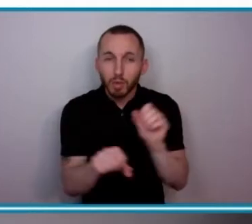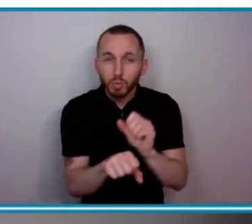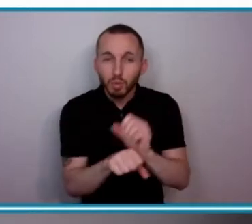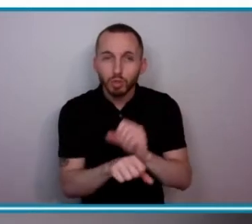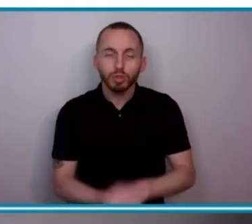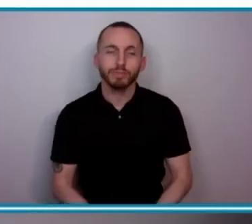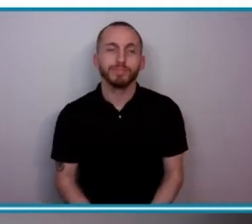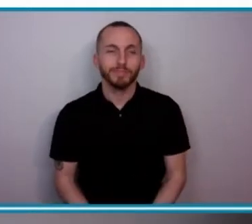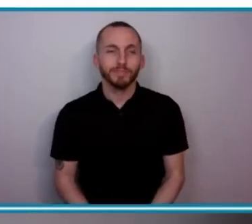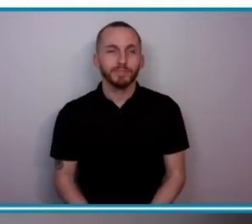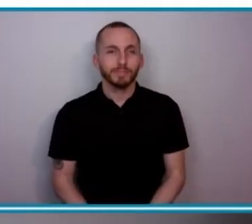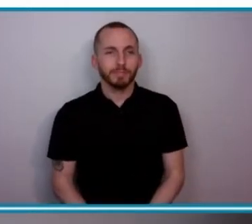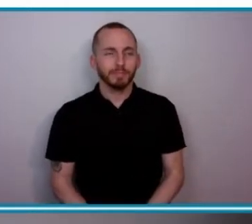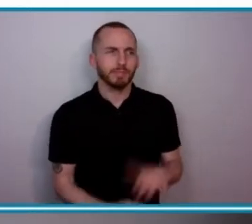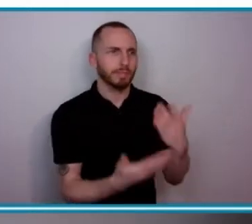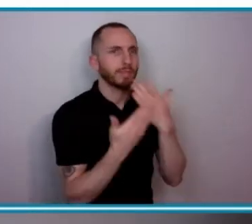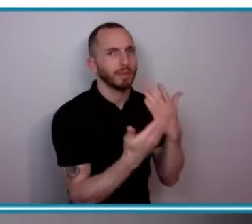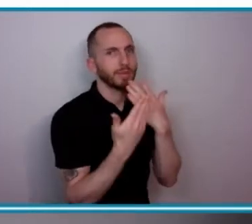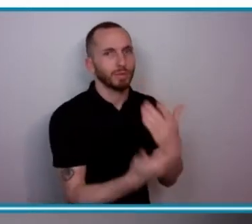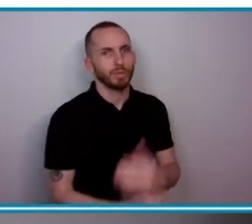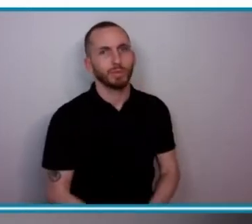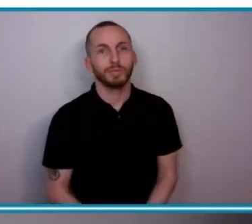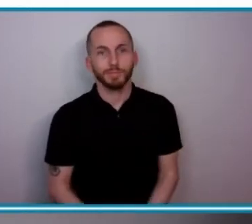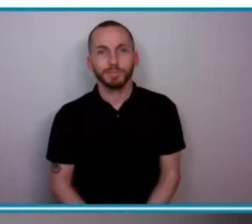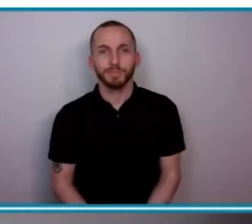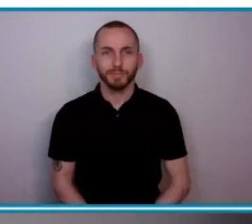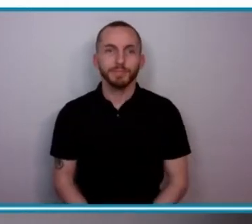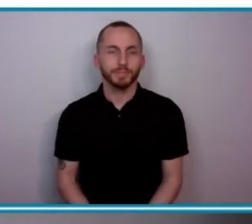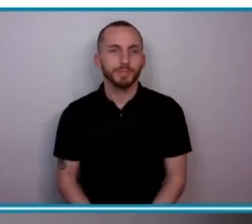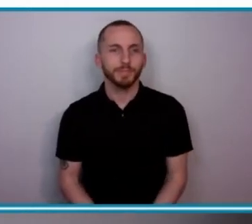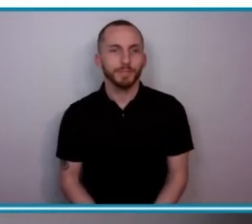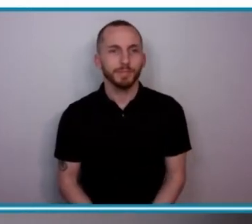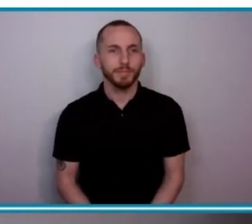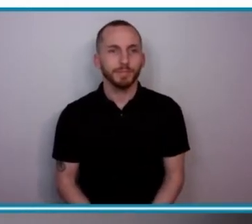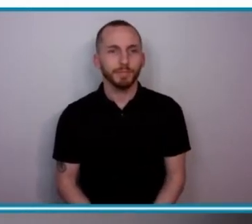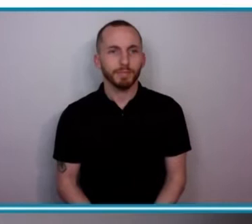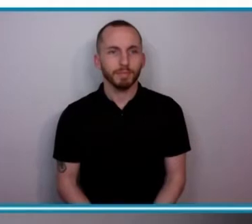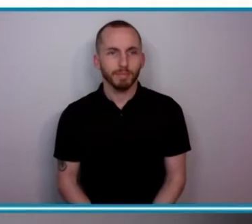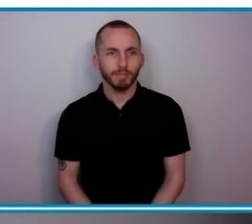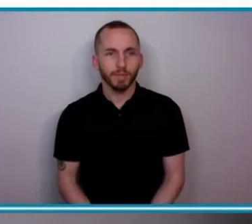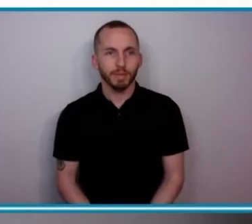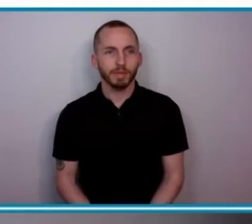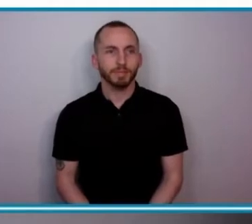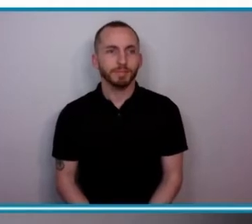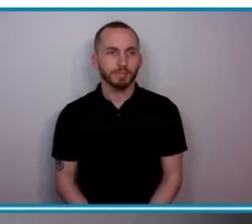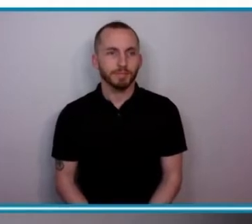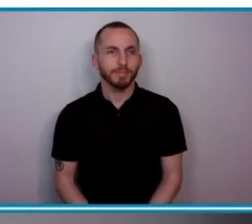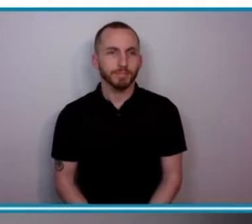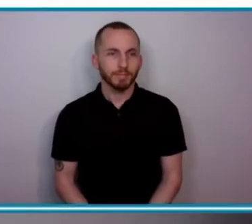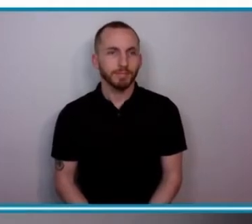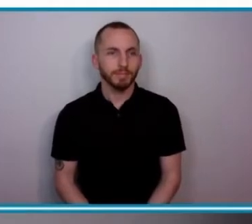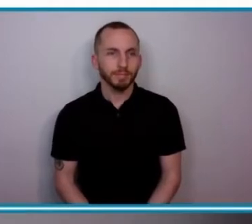Dr. Williamson, also being … leading an art therapy study, did you have a follow-up